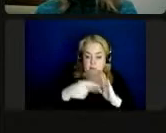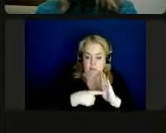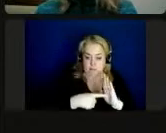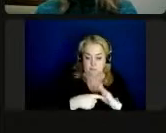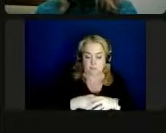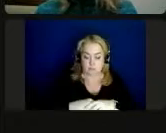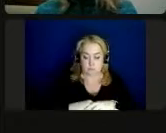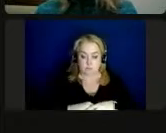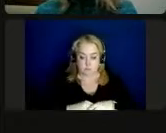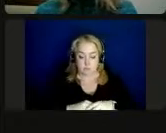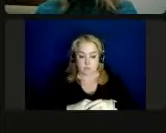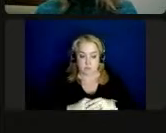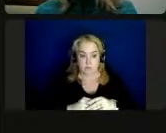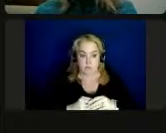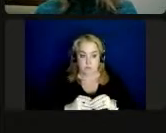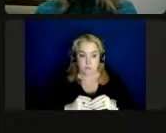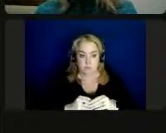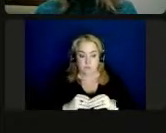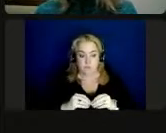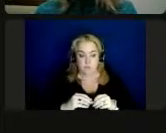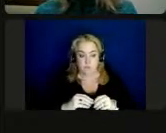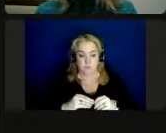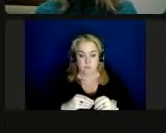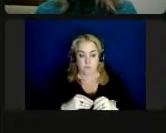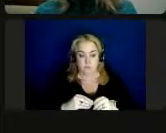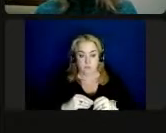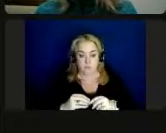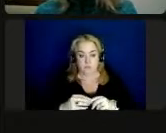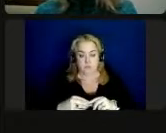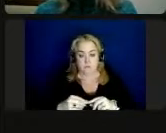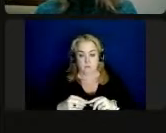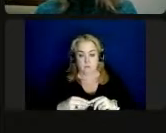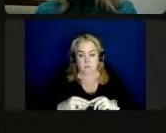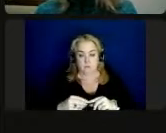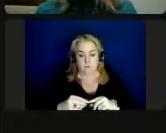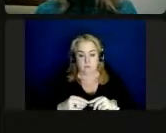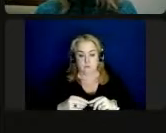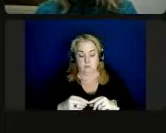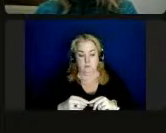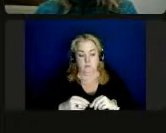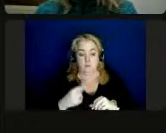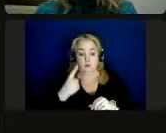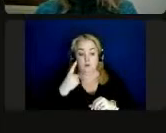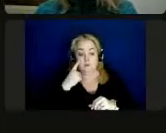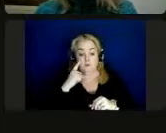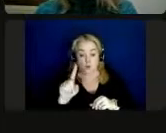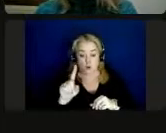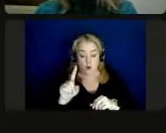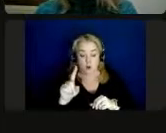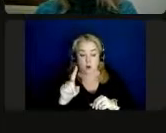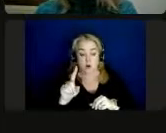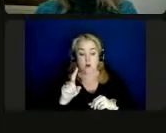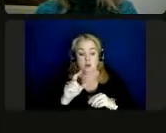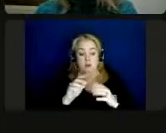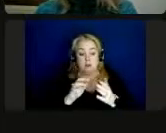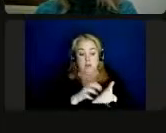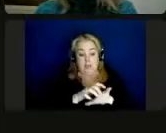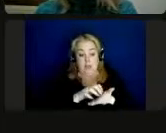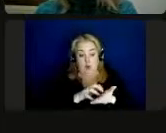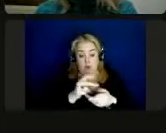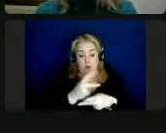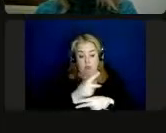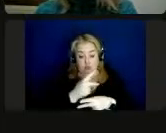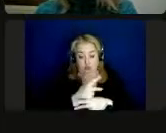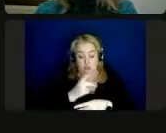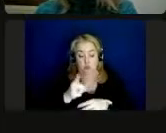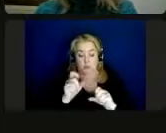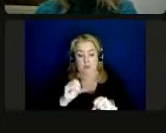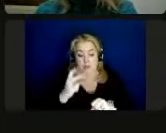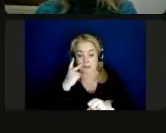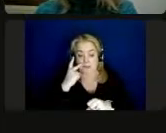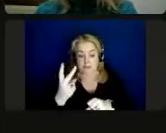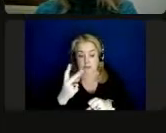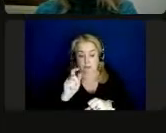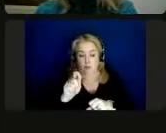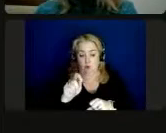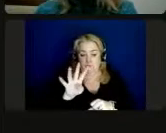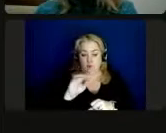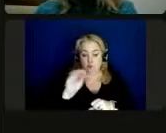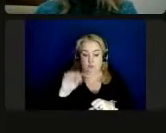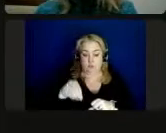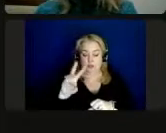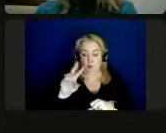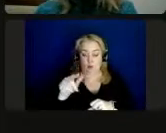WHERE WE HAVE SO MANY PEOPLE